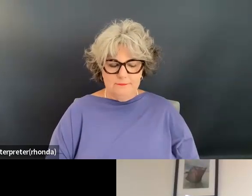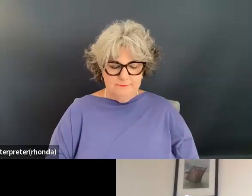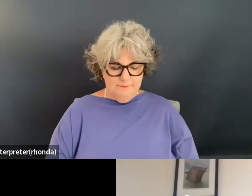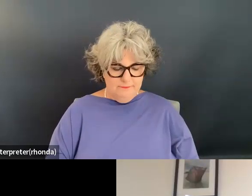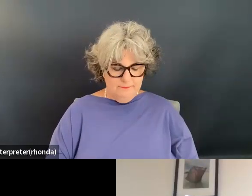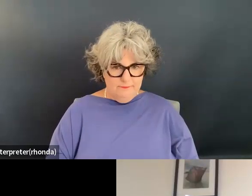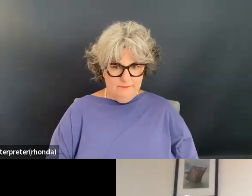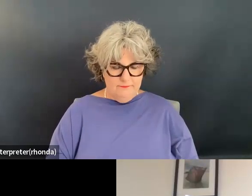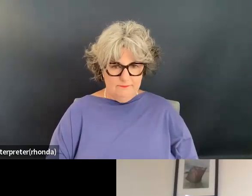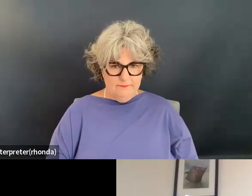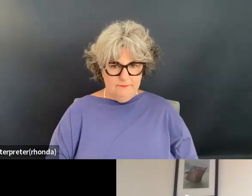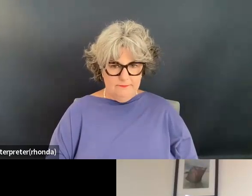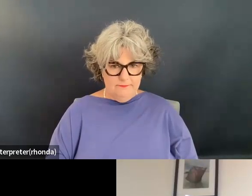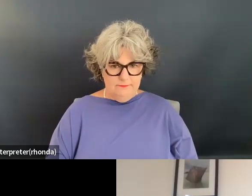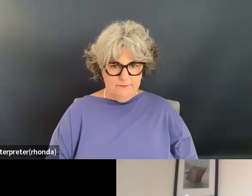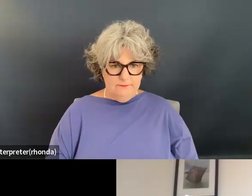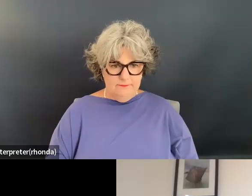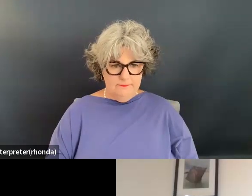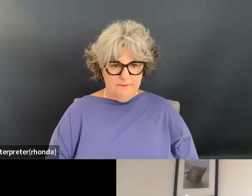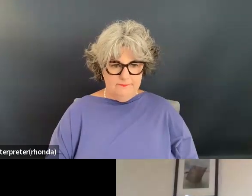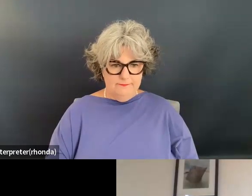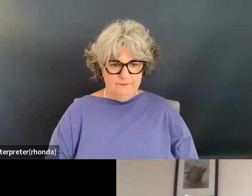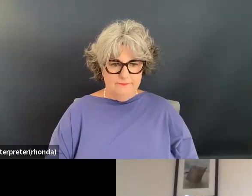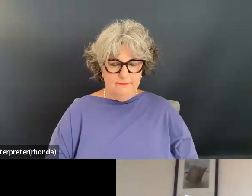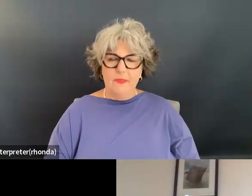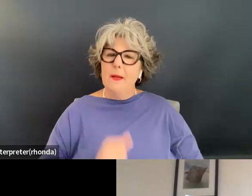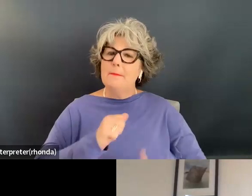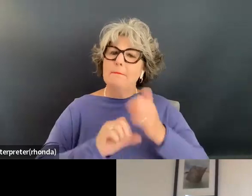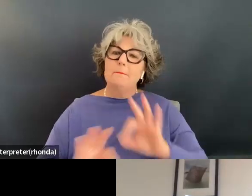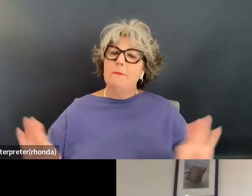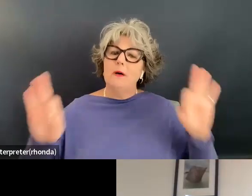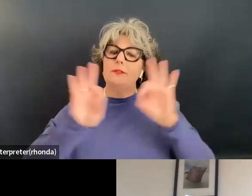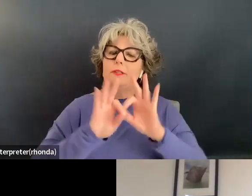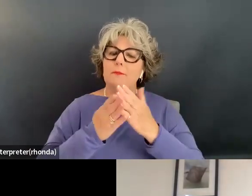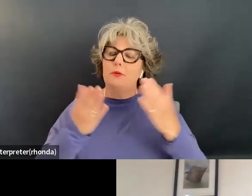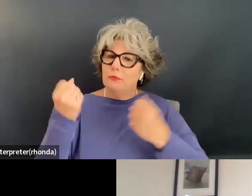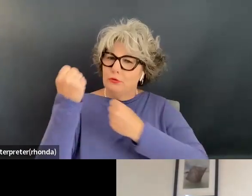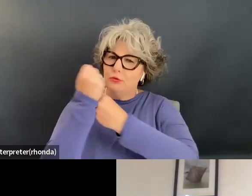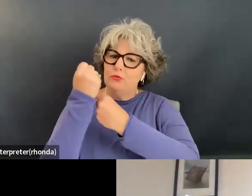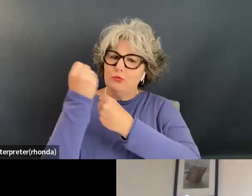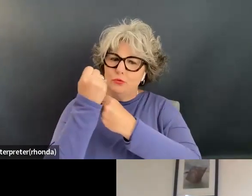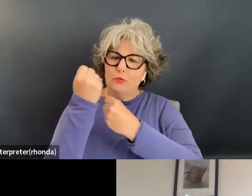I think the most important thing is to support each other